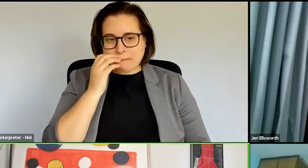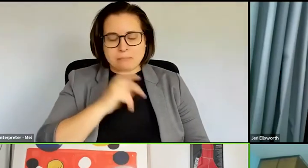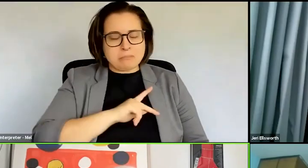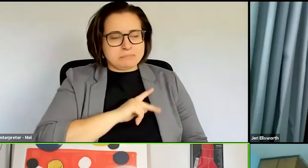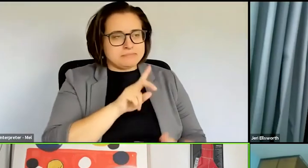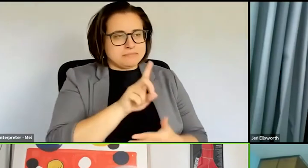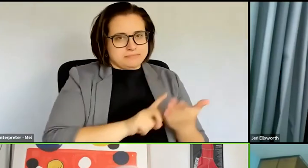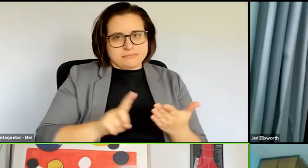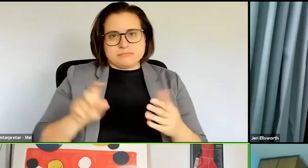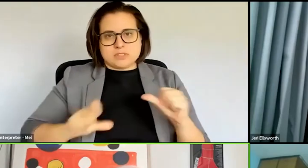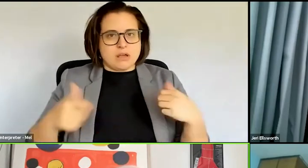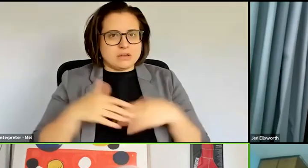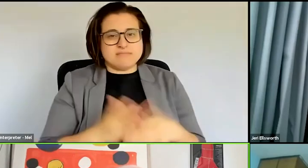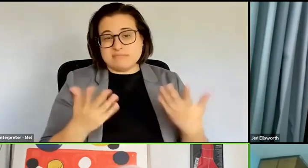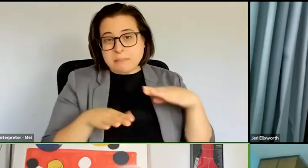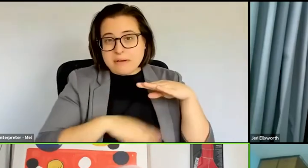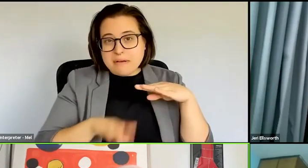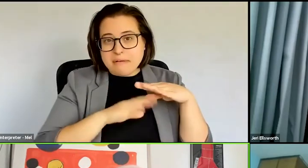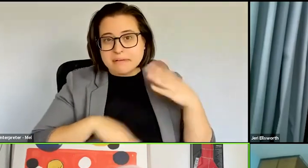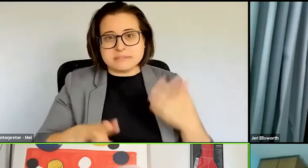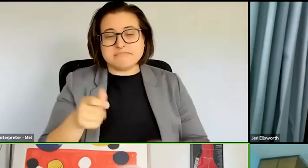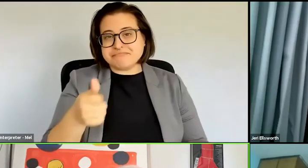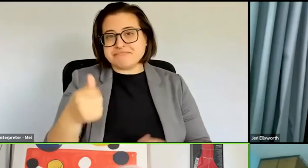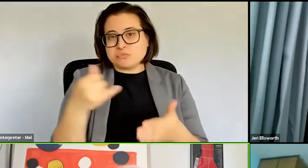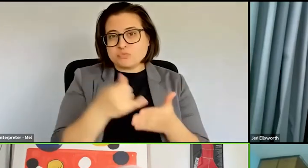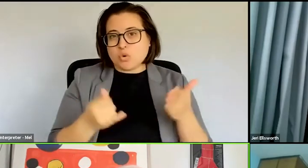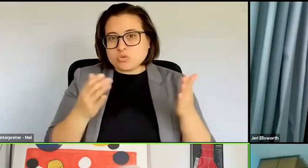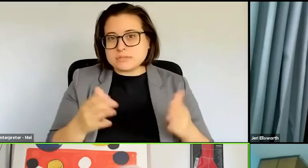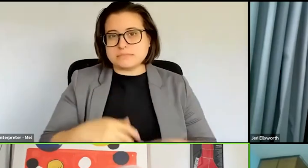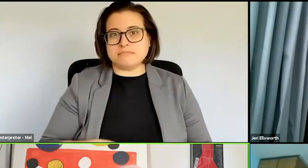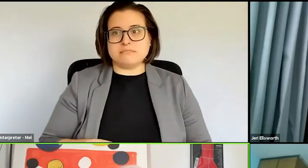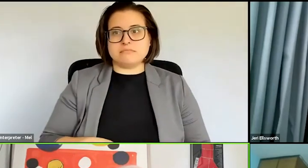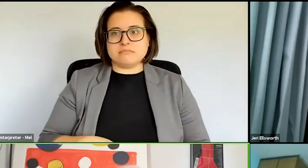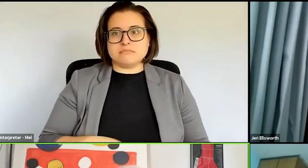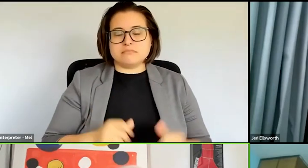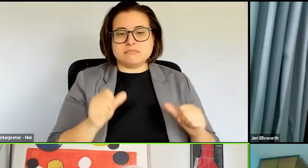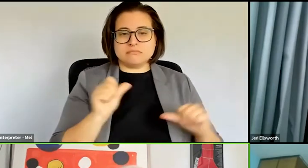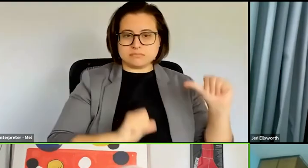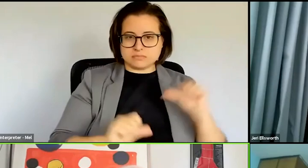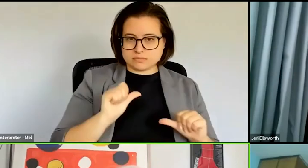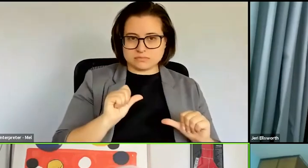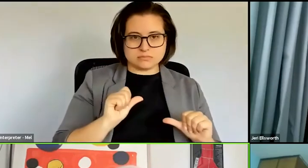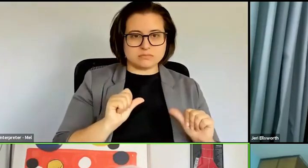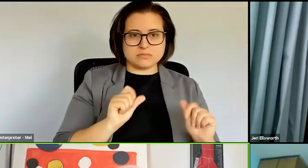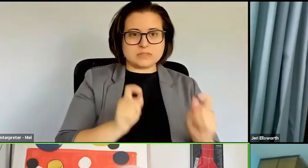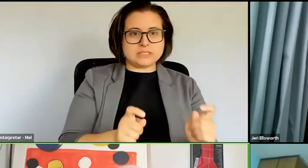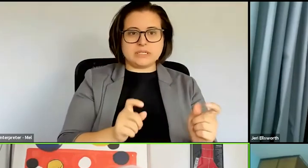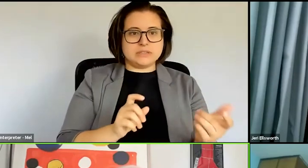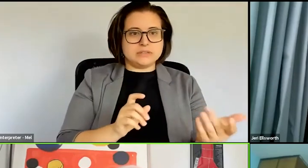is fairly basic, if you're an artist science gives you phthalo blue and you know, these pigments,